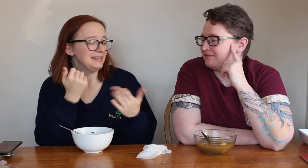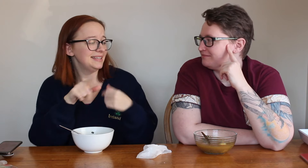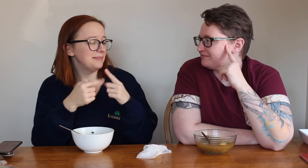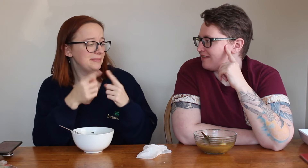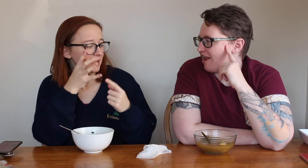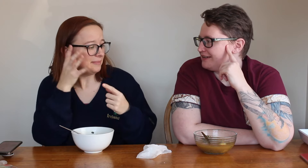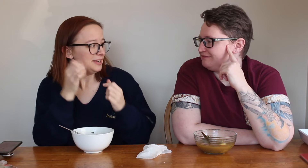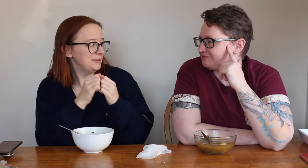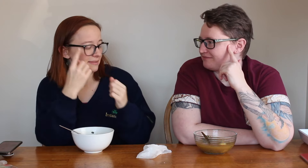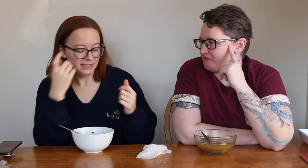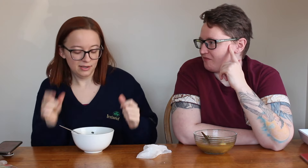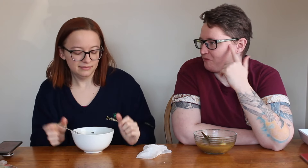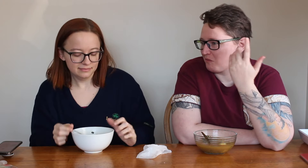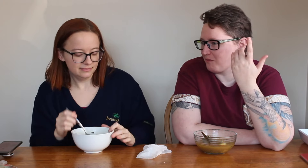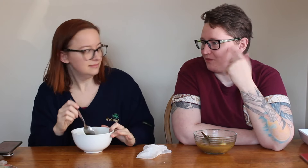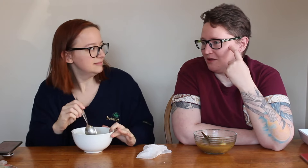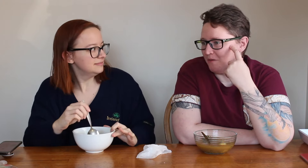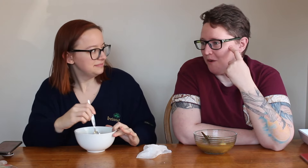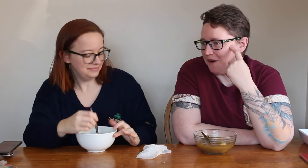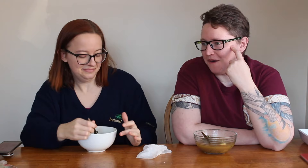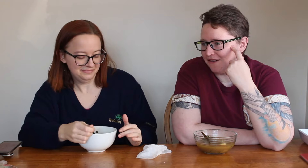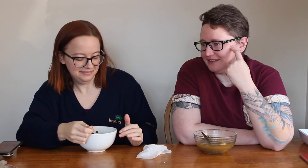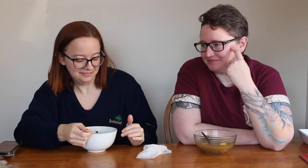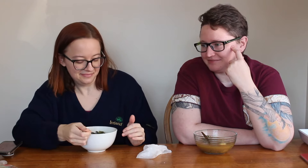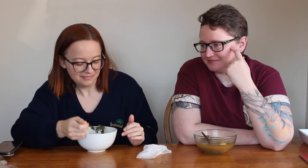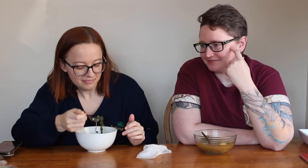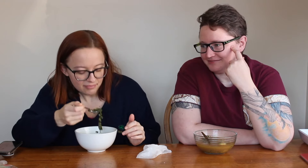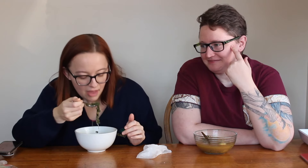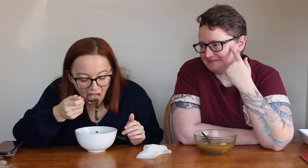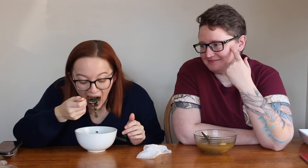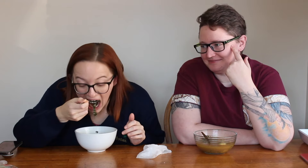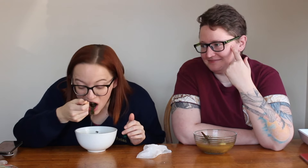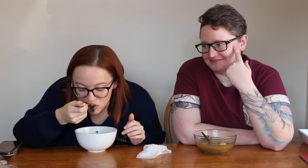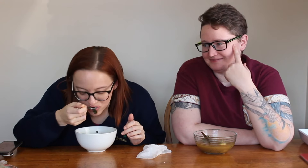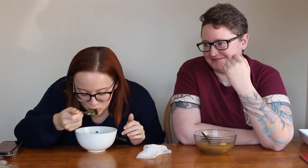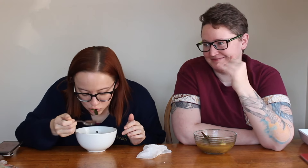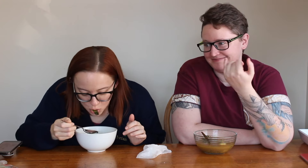Okay. It says, what is the best thing about you guys being parents to Mikko?